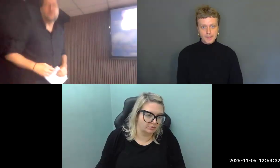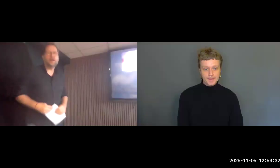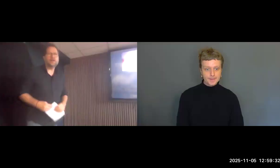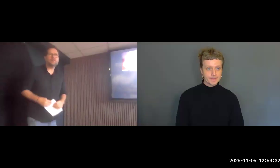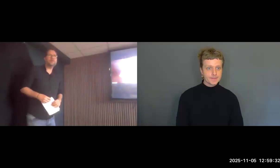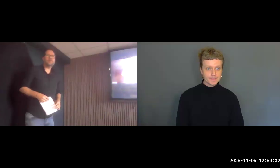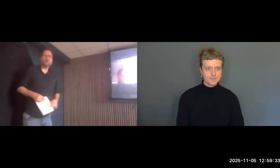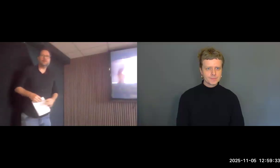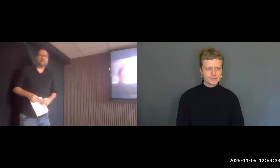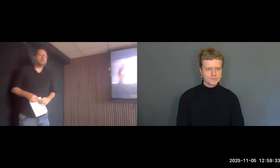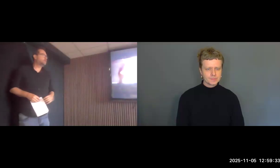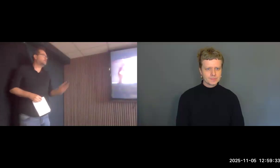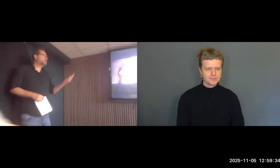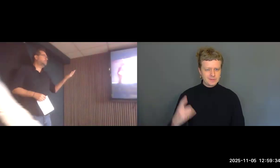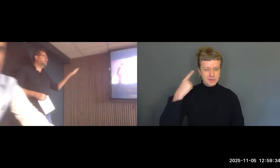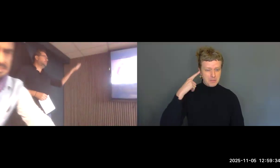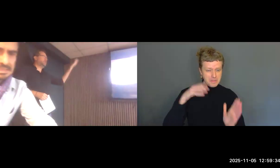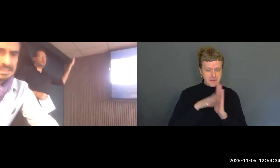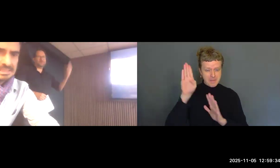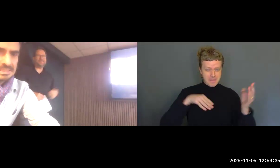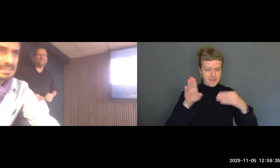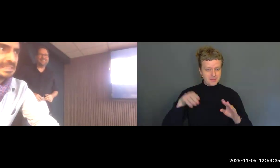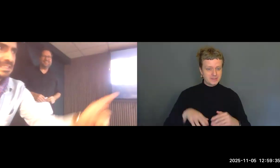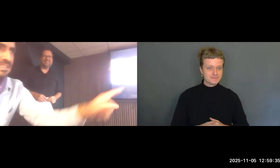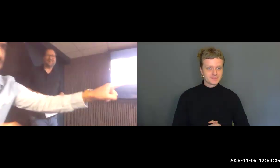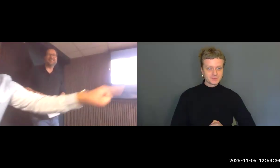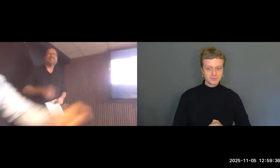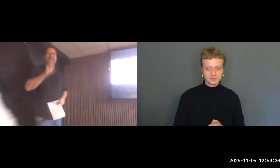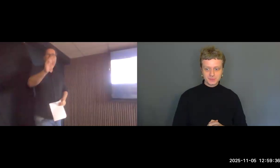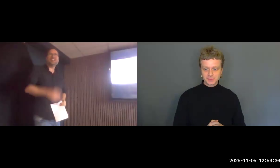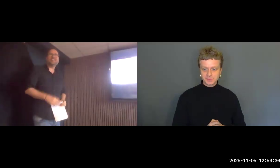Yeah, it's very, very, very…